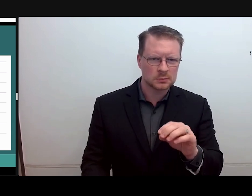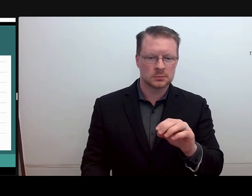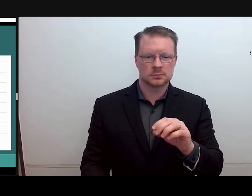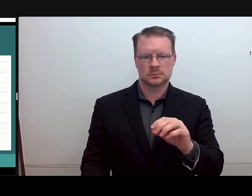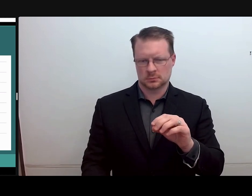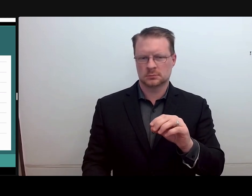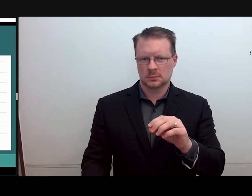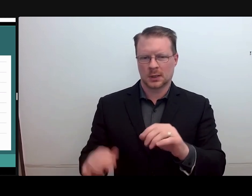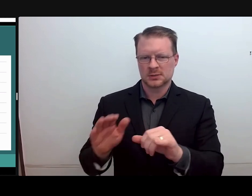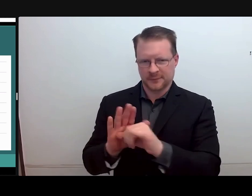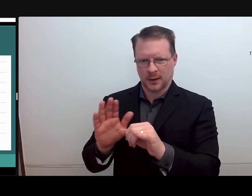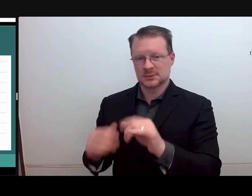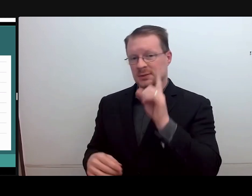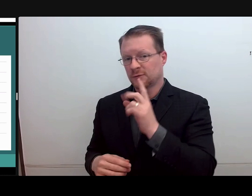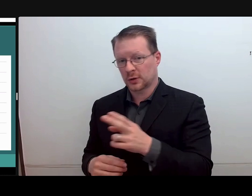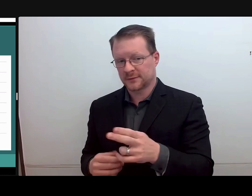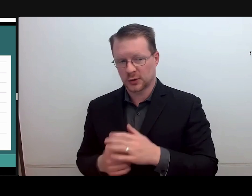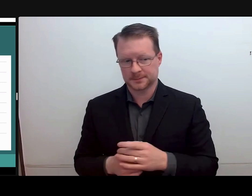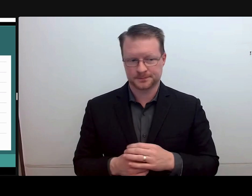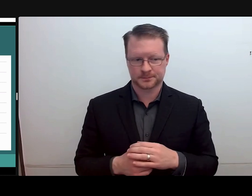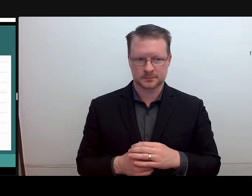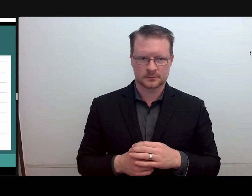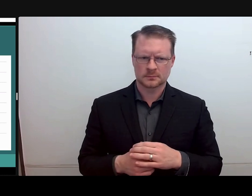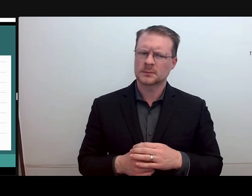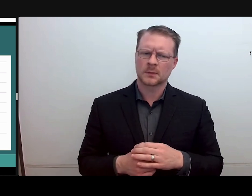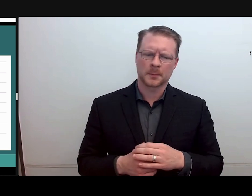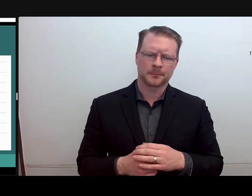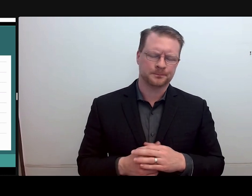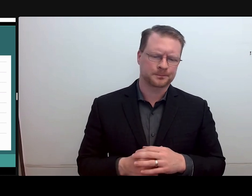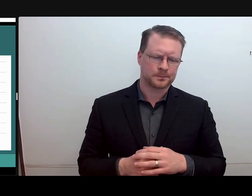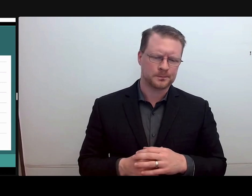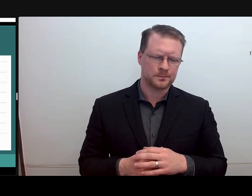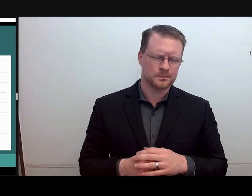Around 2% of those who identify as having a disability